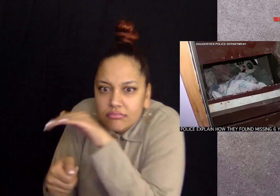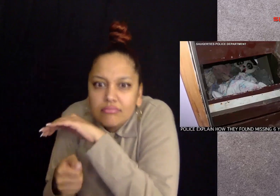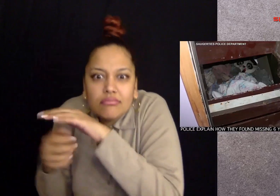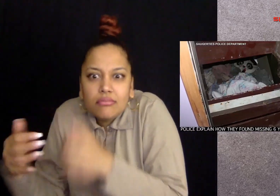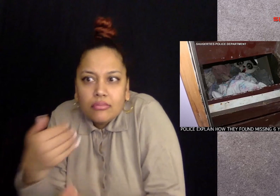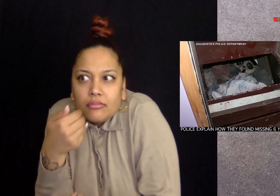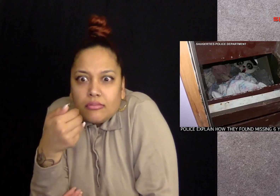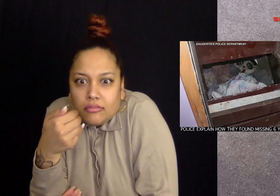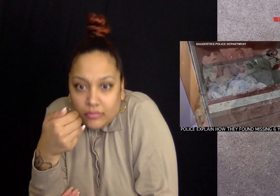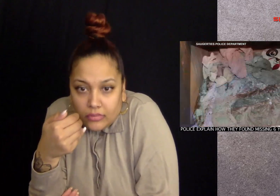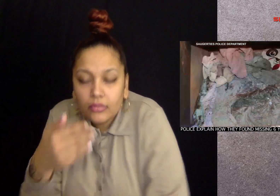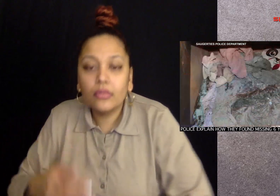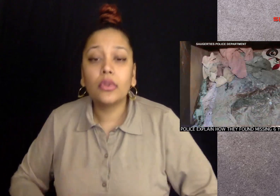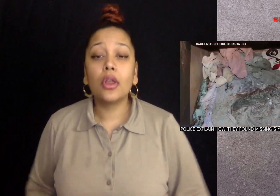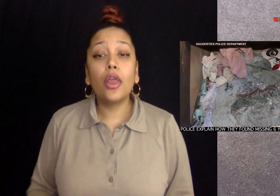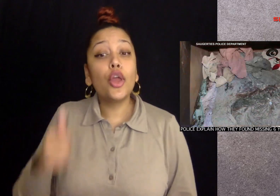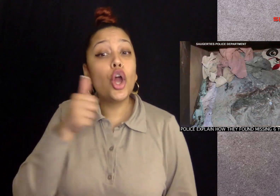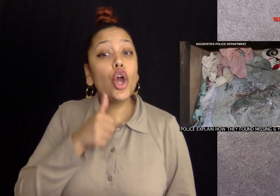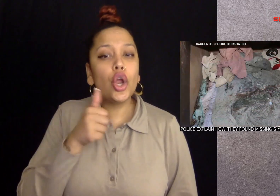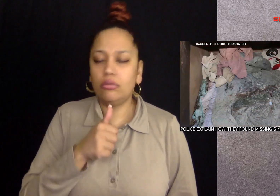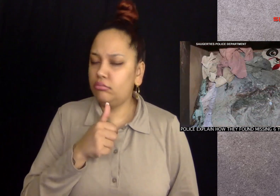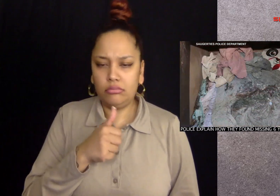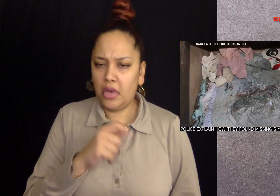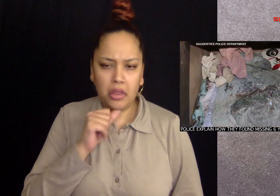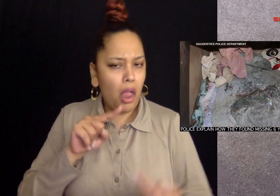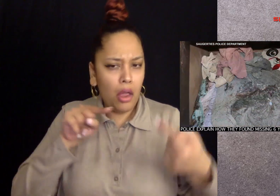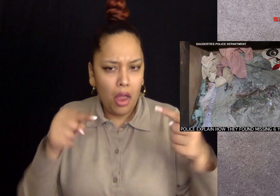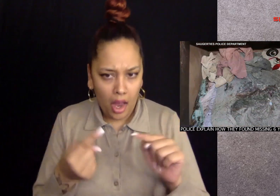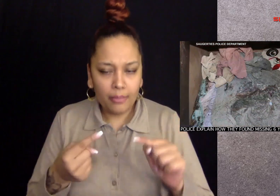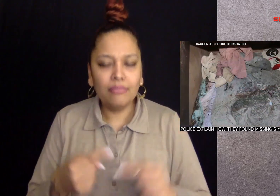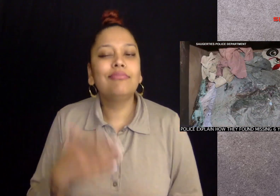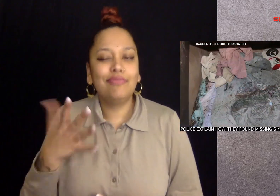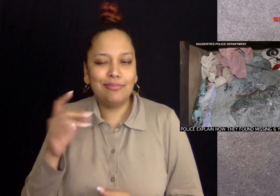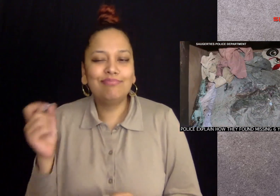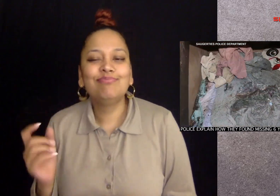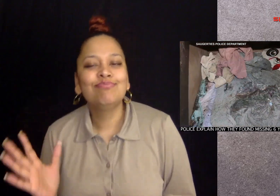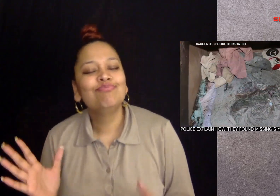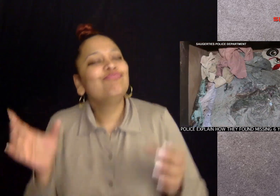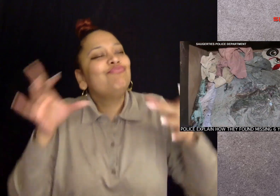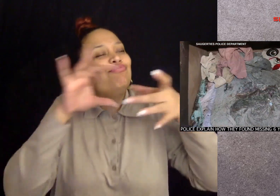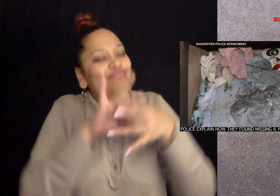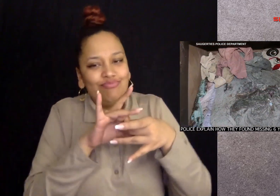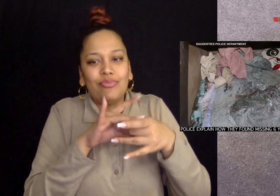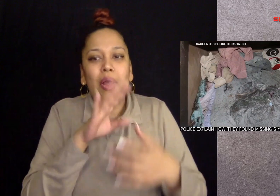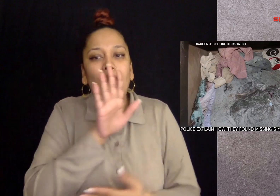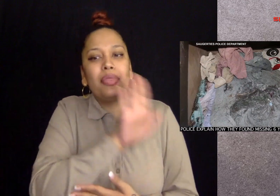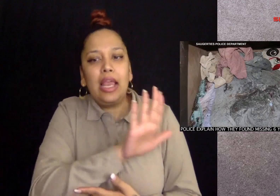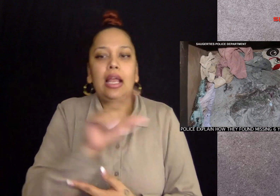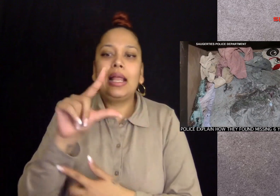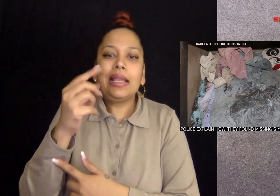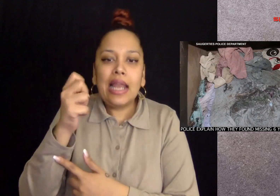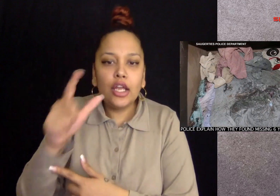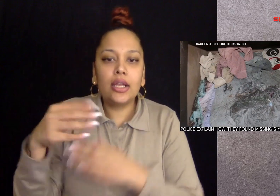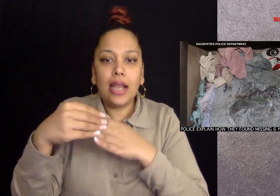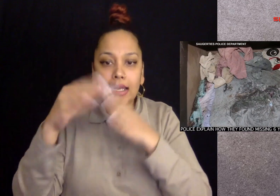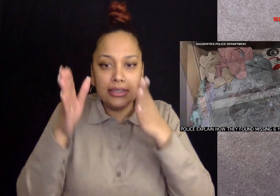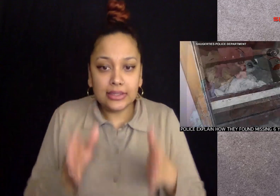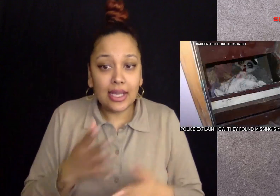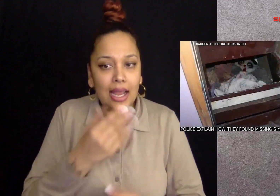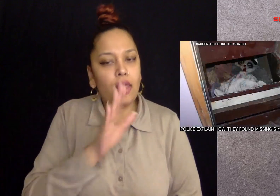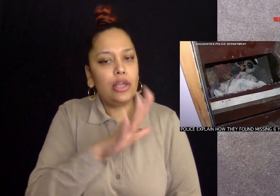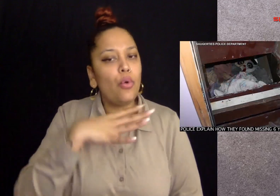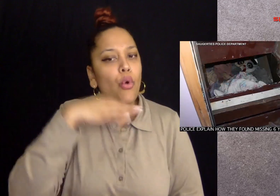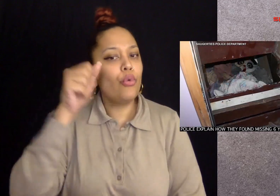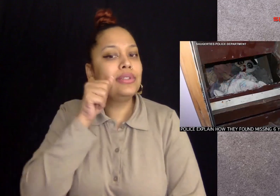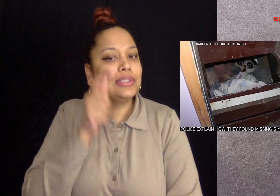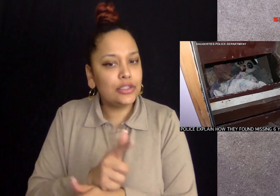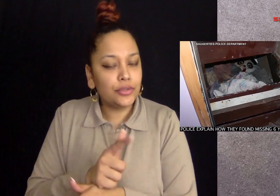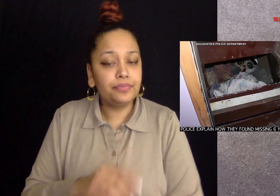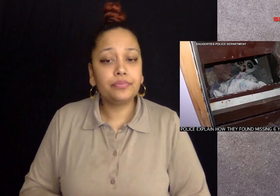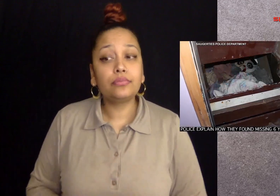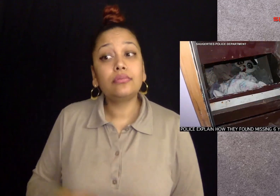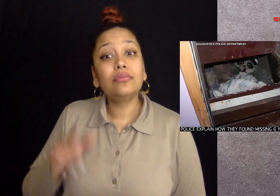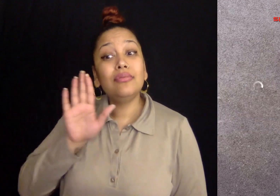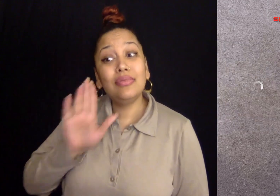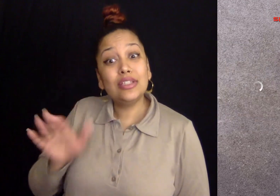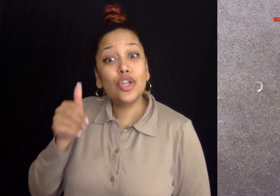staircase the girl was not harmed and has been reunited with her legal guardian and